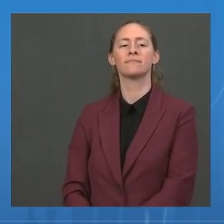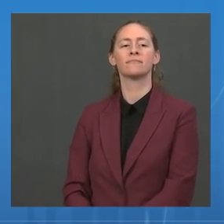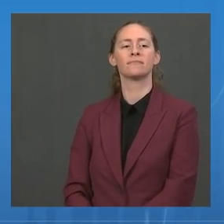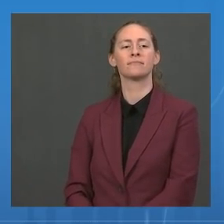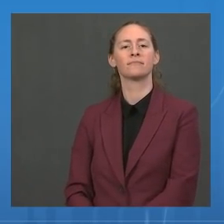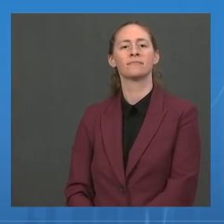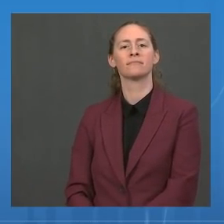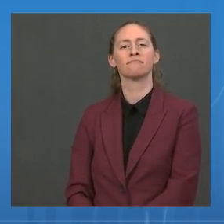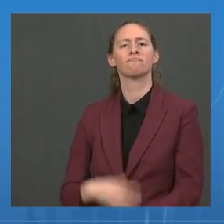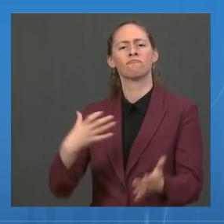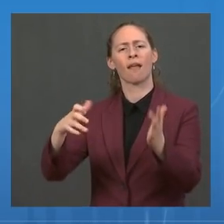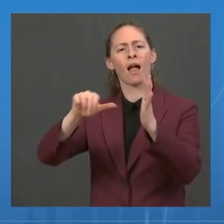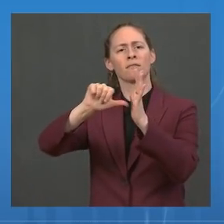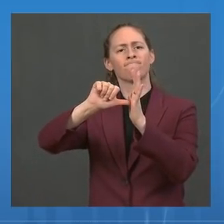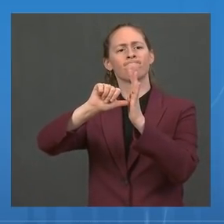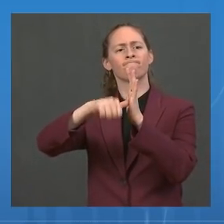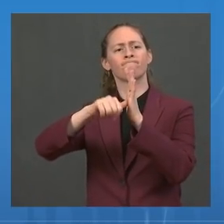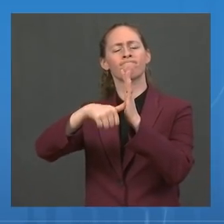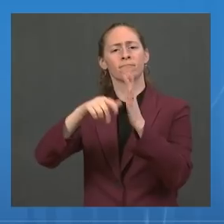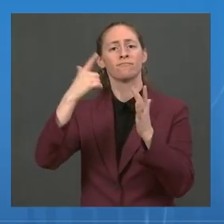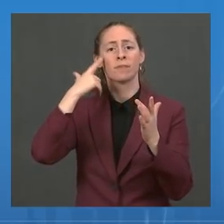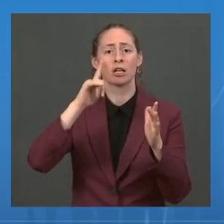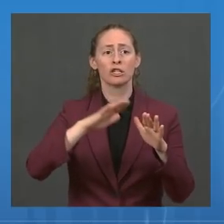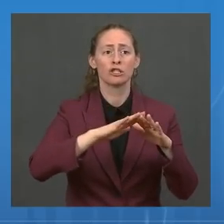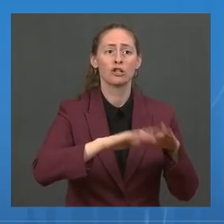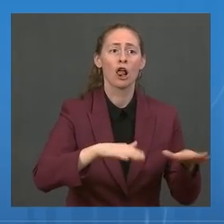Third point: Vaccines for children aged 5 to 11,